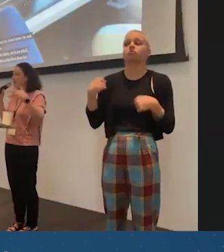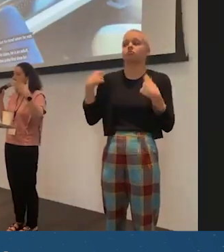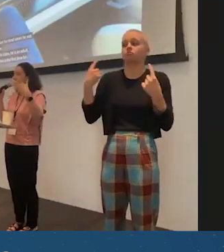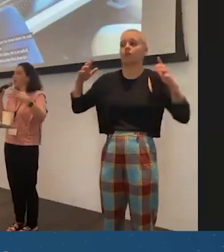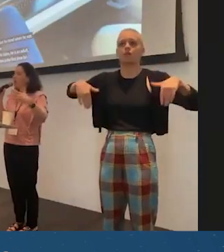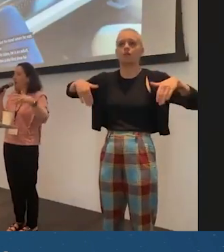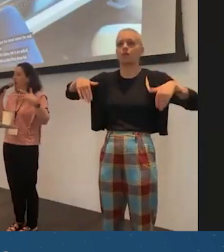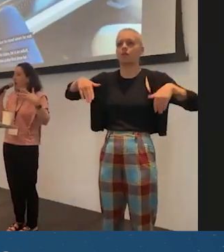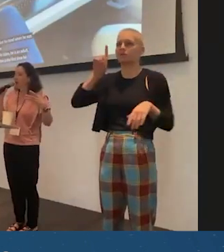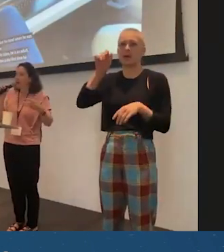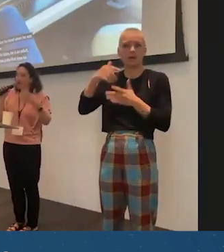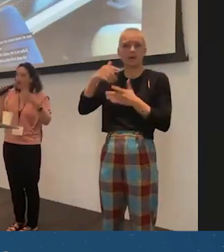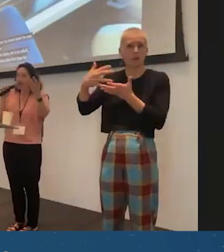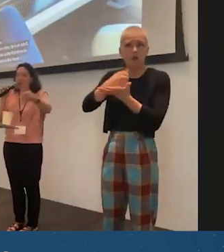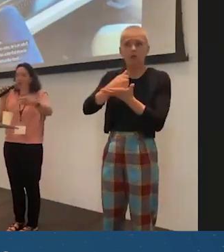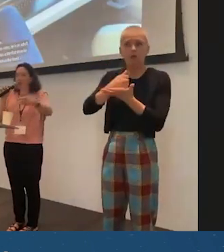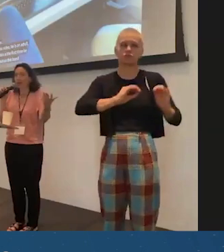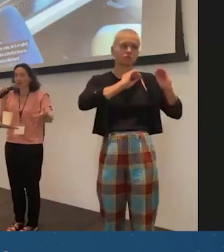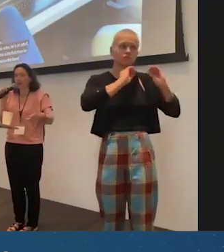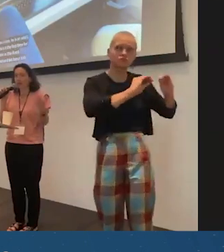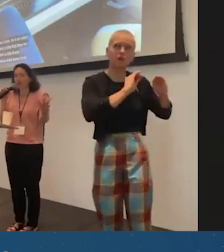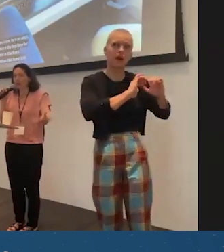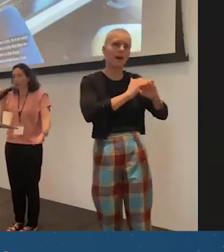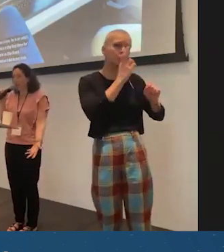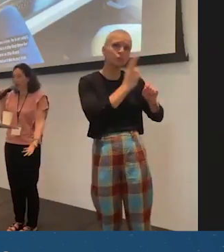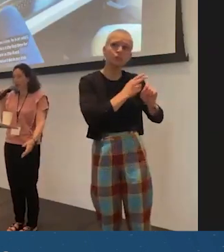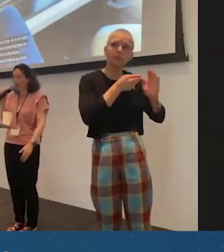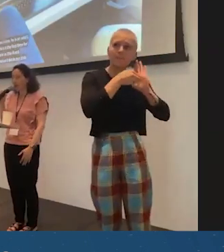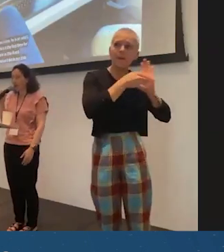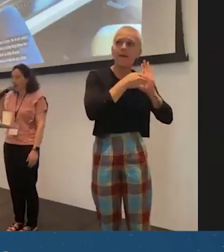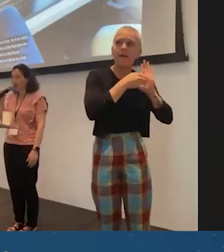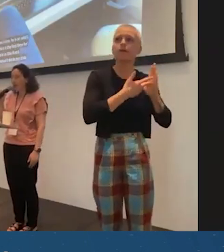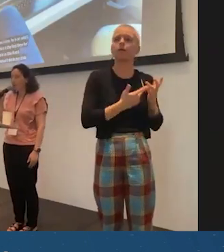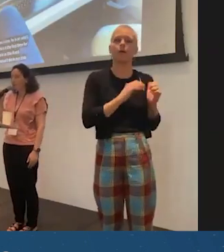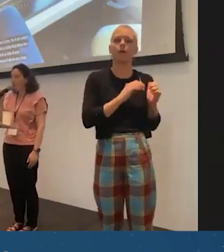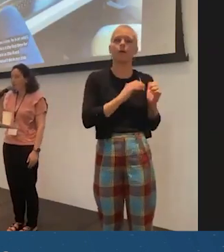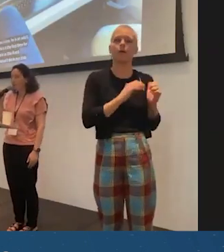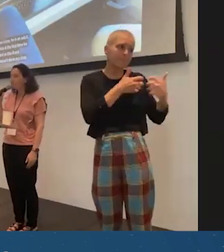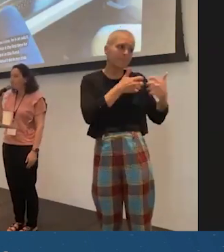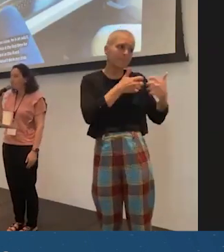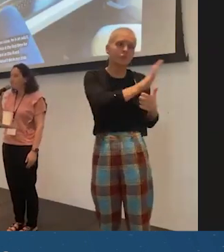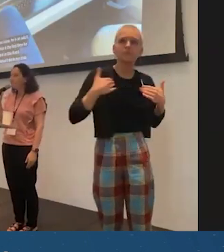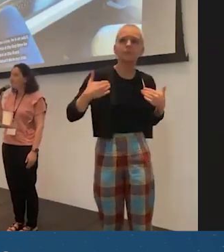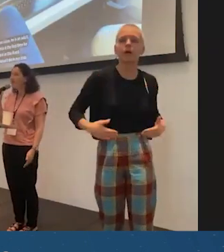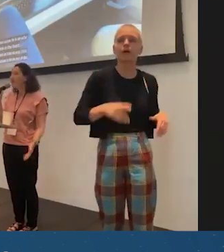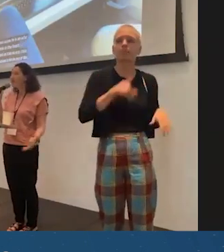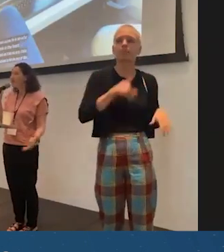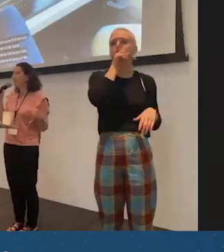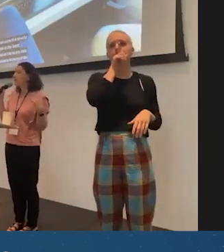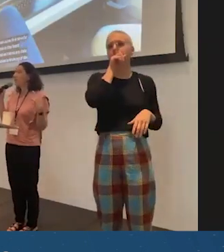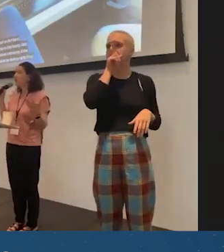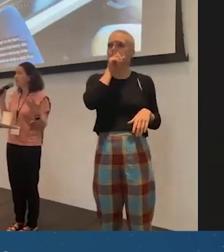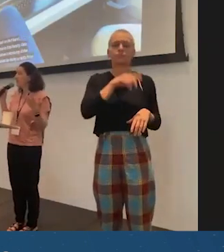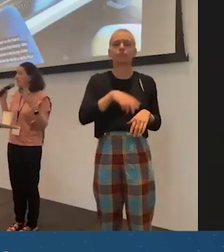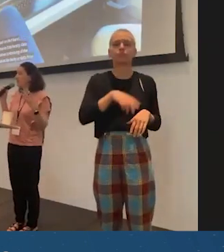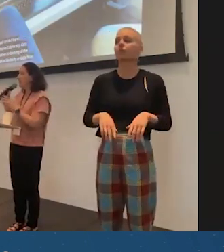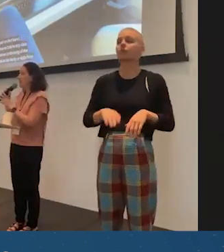of the model on his body or data from his body. And the only instruction he's given